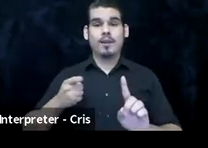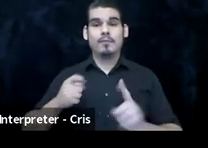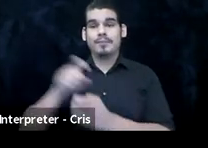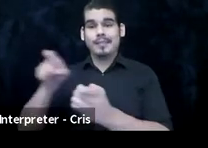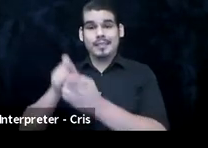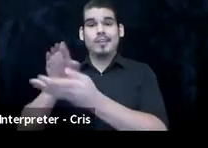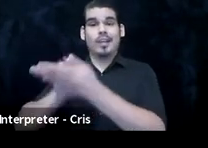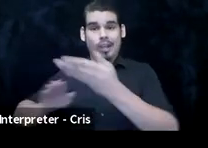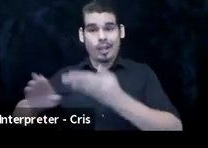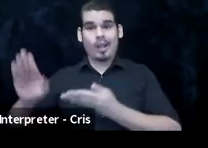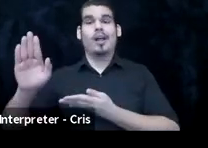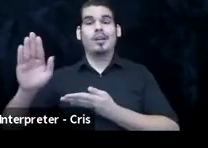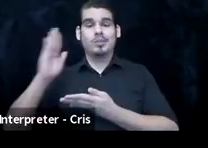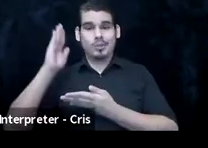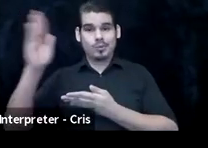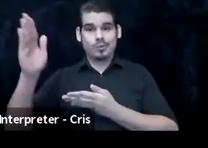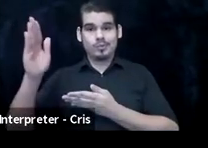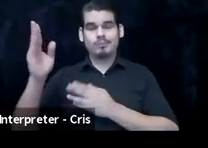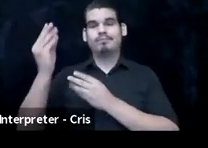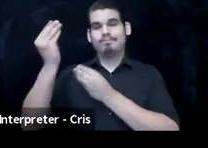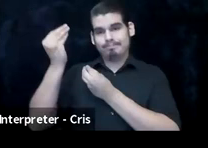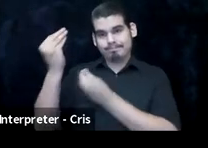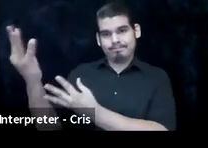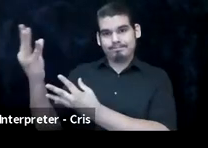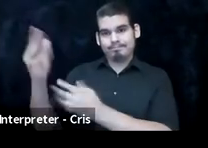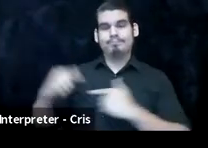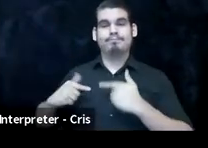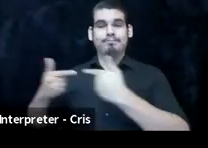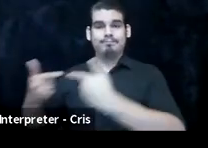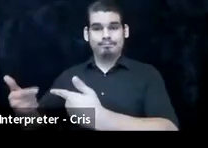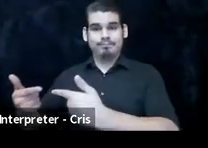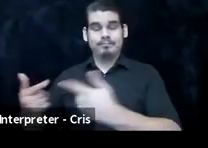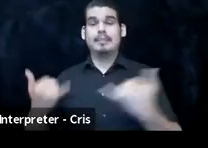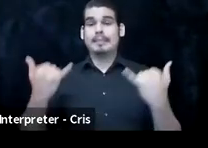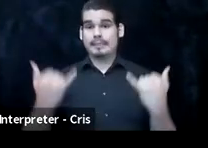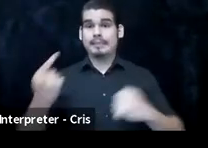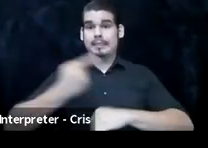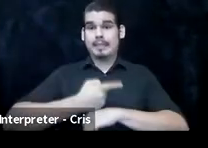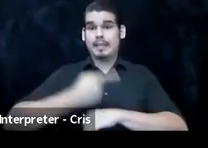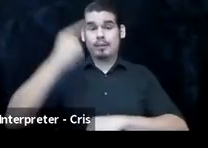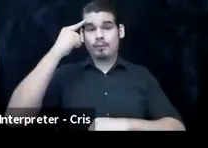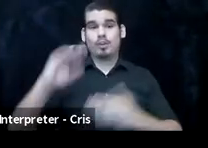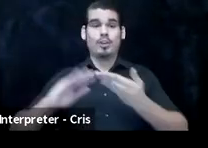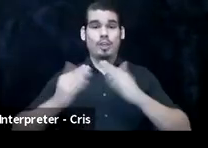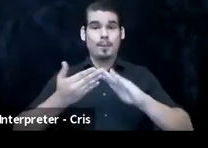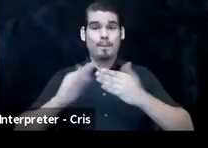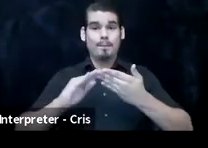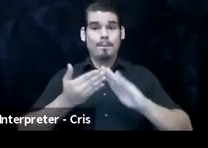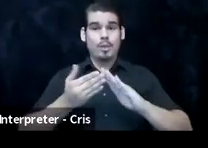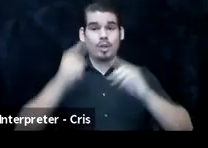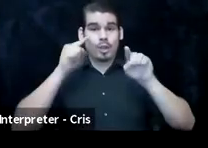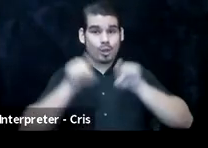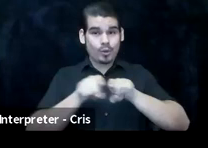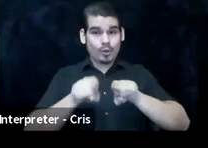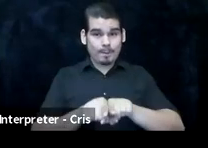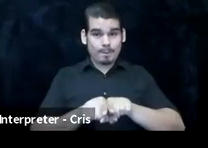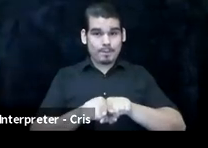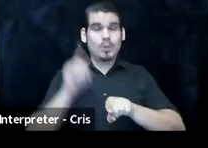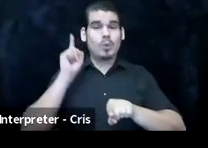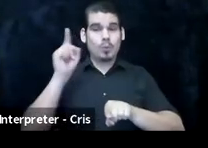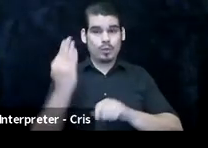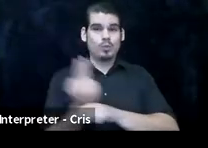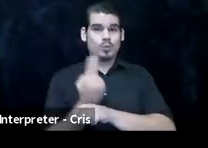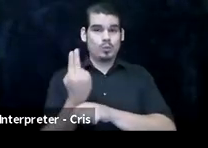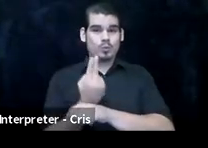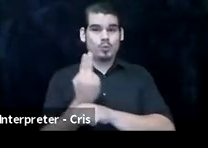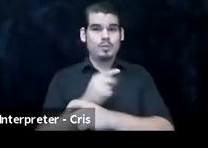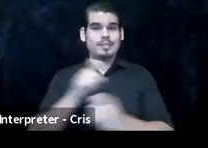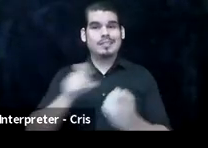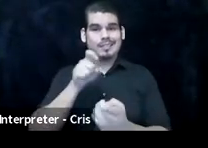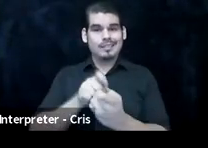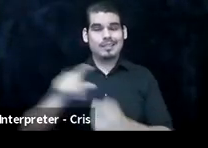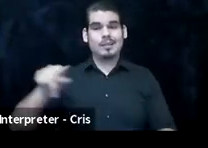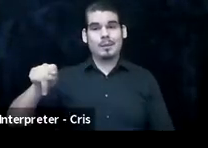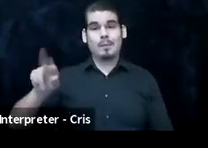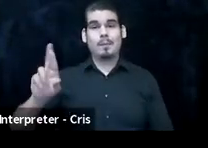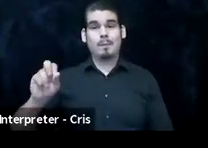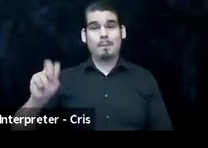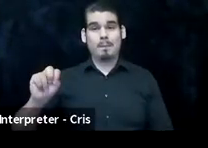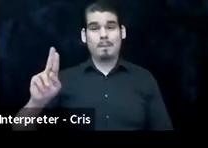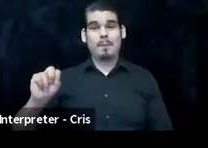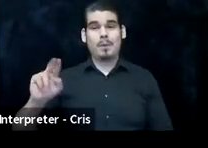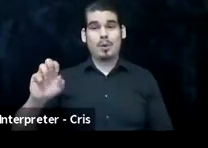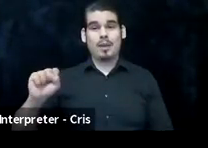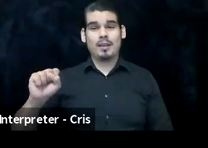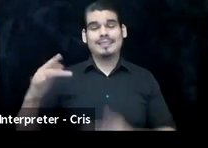Katherine Squire: We are going to talk about addressing pronouns actually in this portion of the webinar for Community agreements, just as a sign of respect if that if that does come up but usually yeah you will address someone, as you know, just their title so delicate.